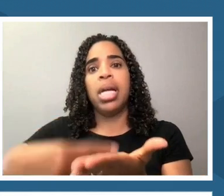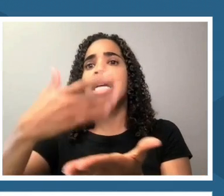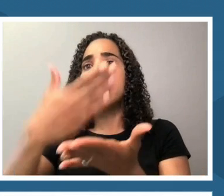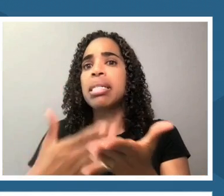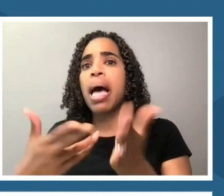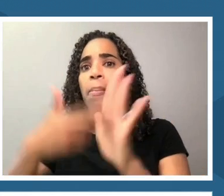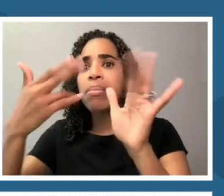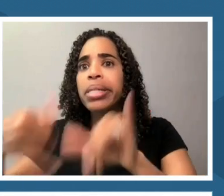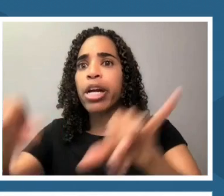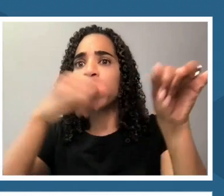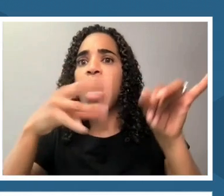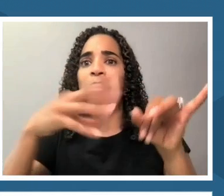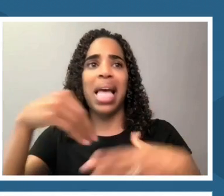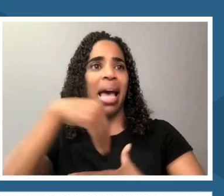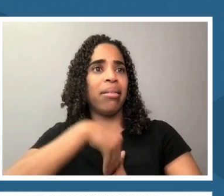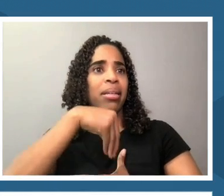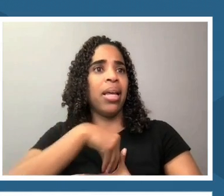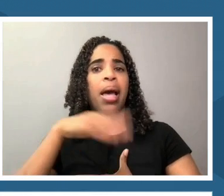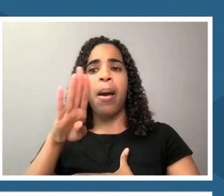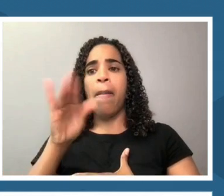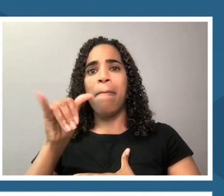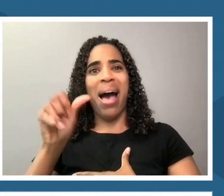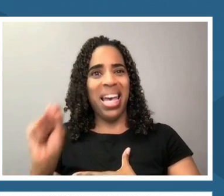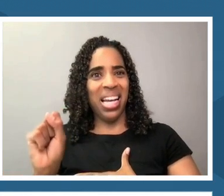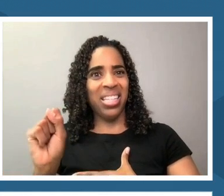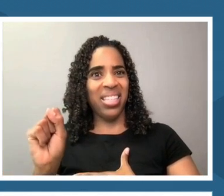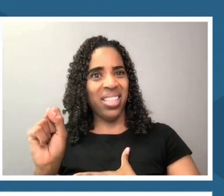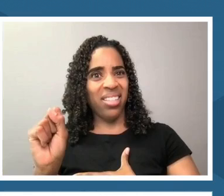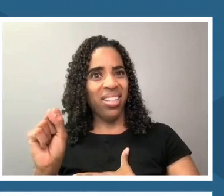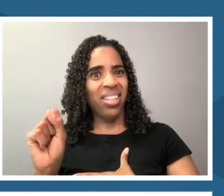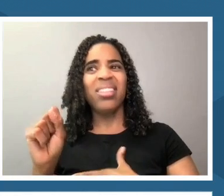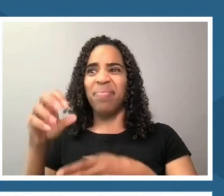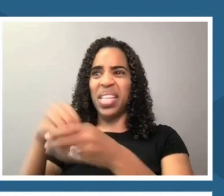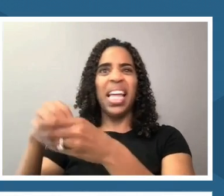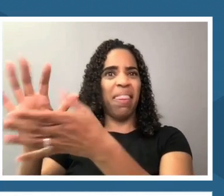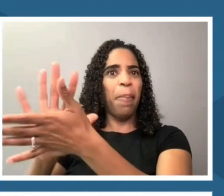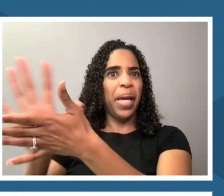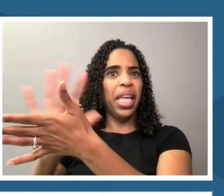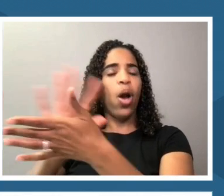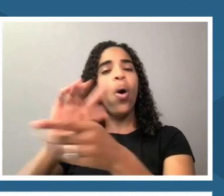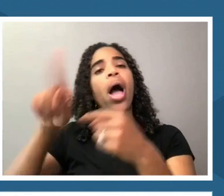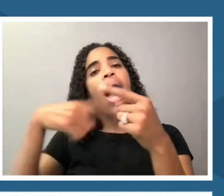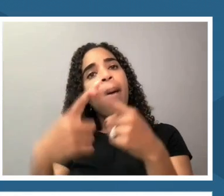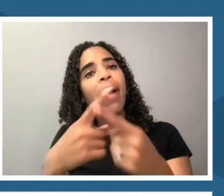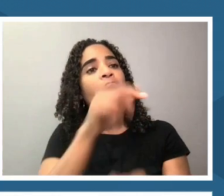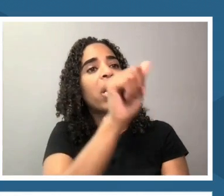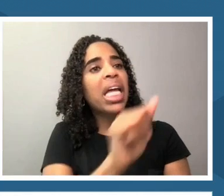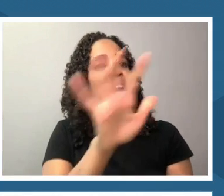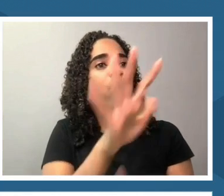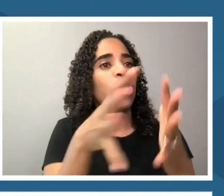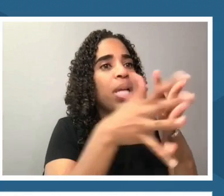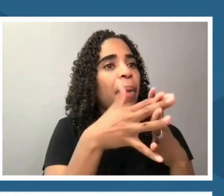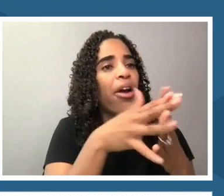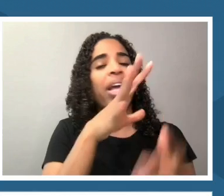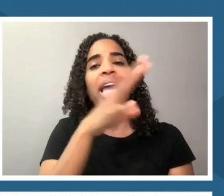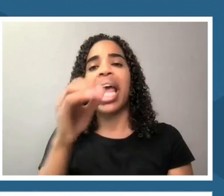mainstream media have popular popularized about asian american and austin pacific islander women to some